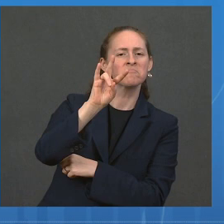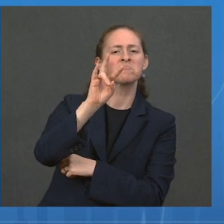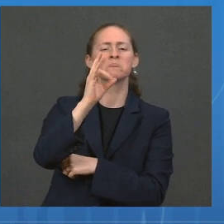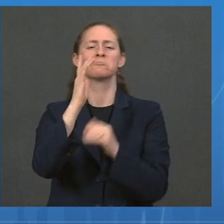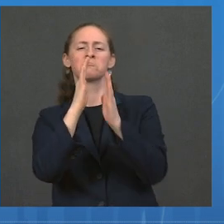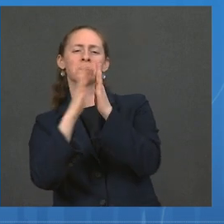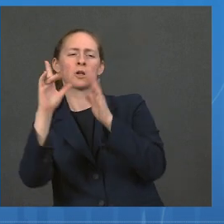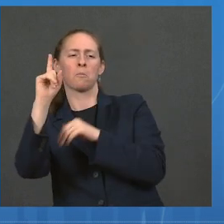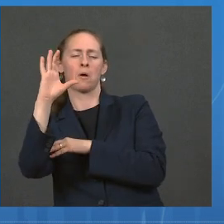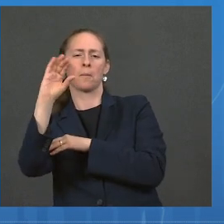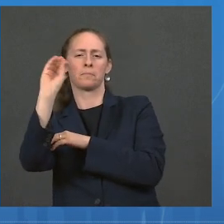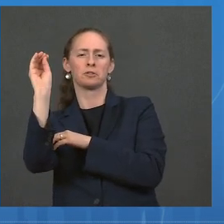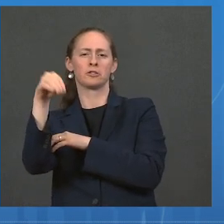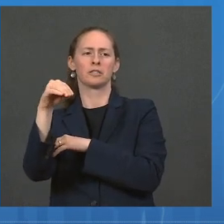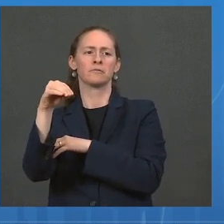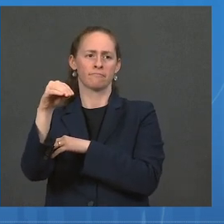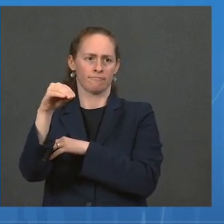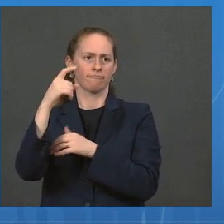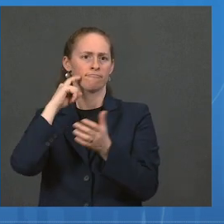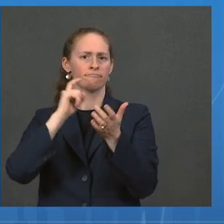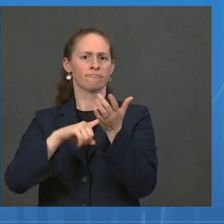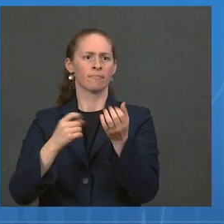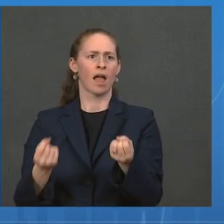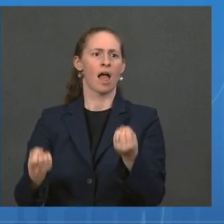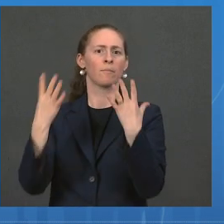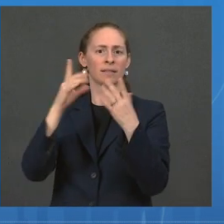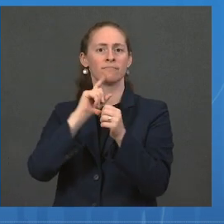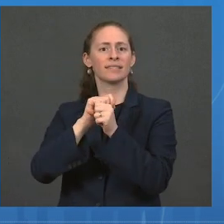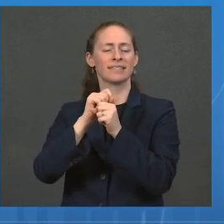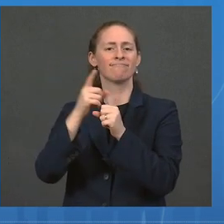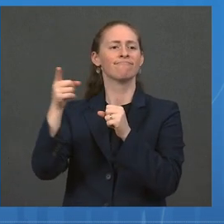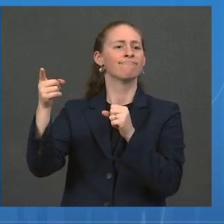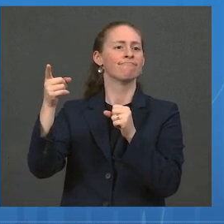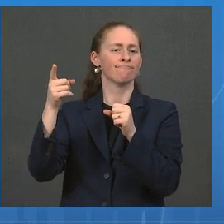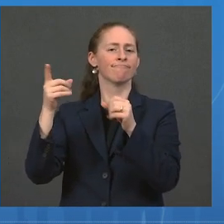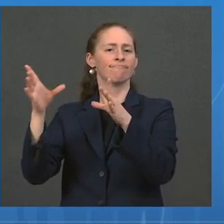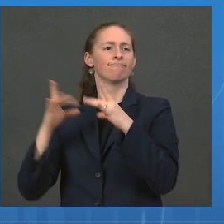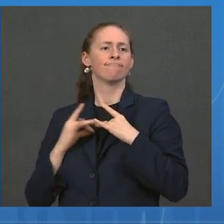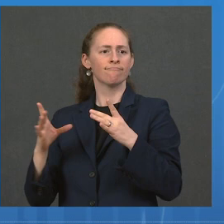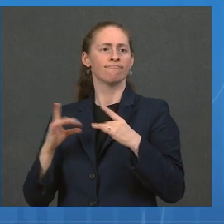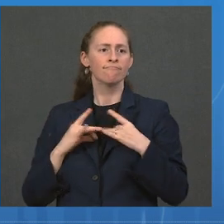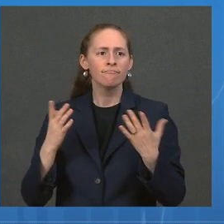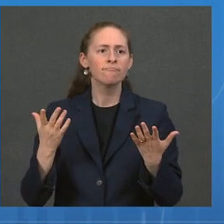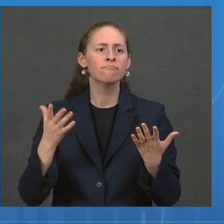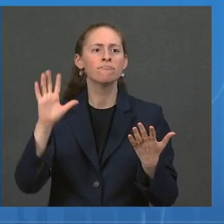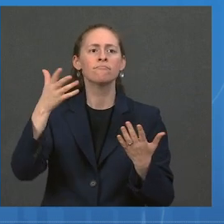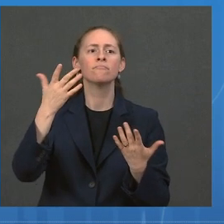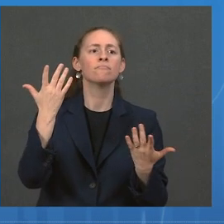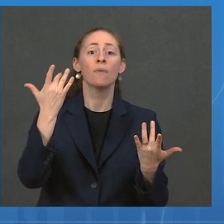in the number of cases purely as a result of vaccination. Next slide.